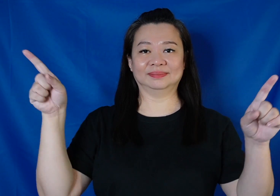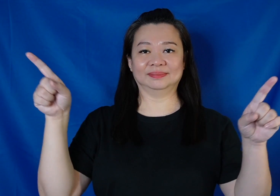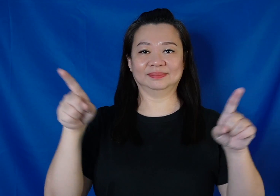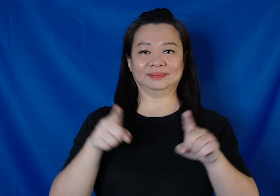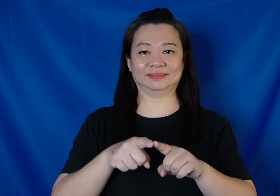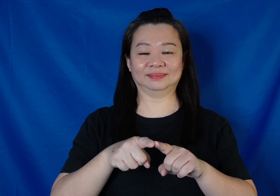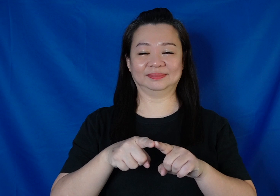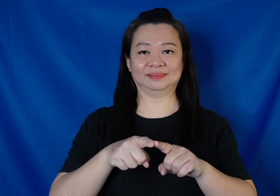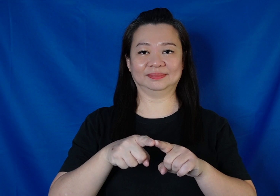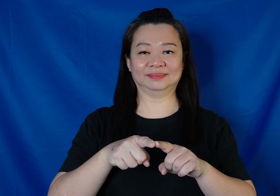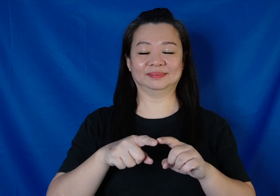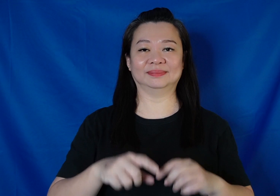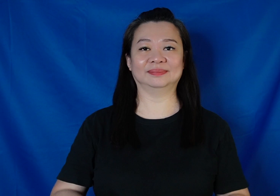INDIA (International Sign, not SgSL)